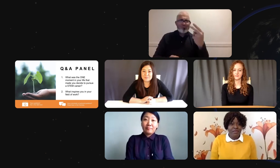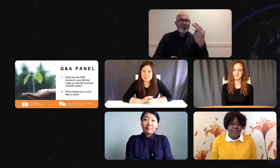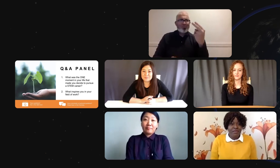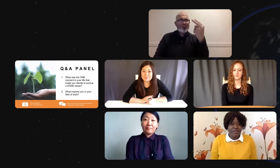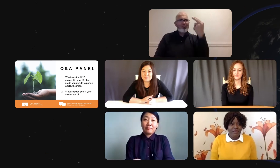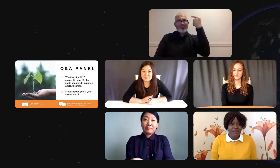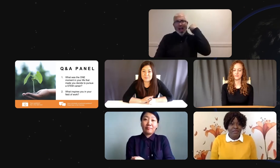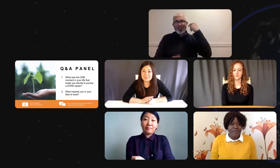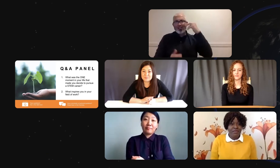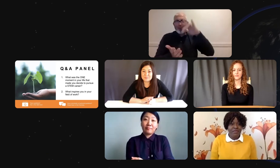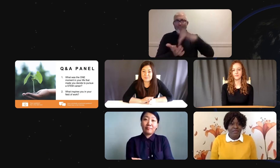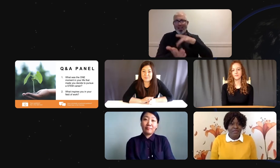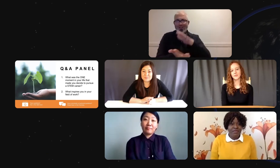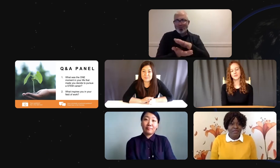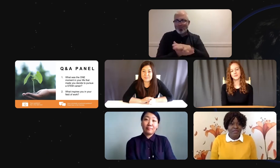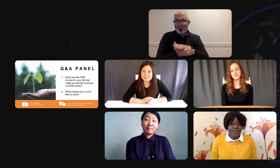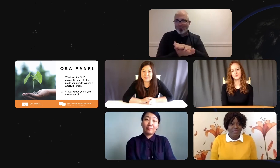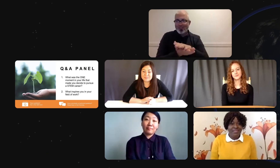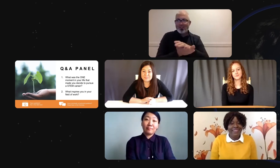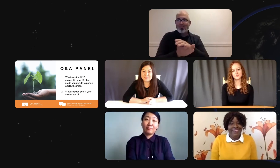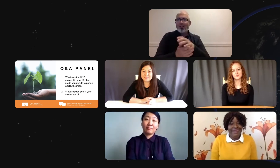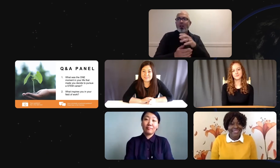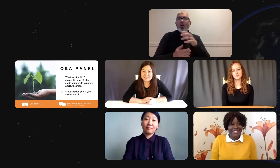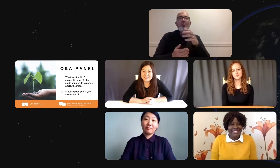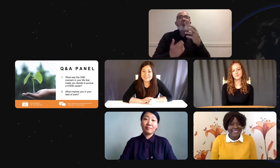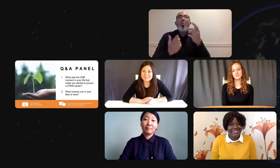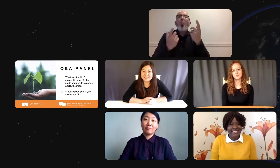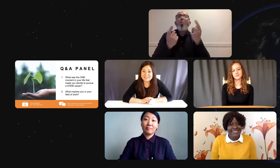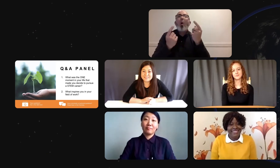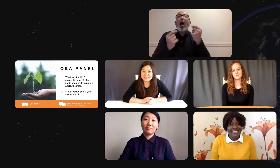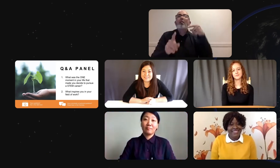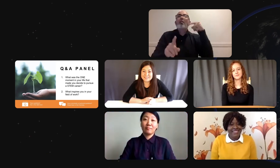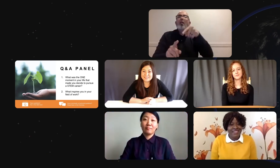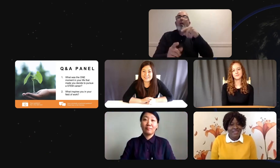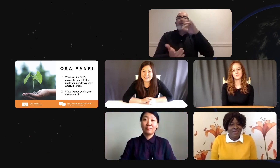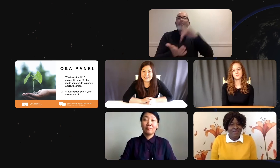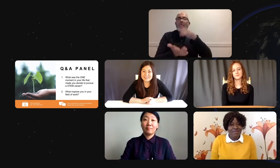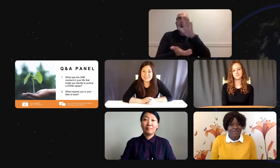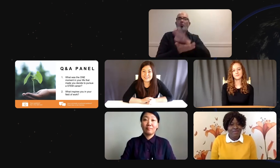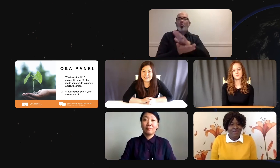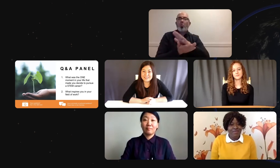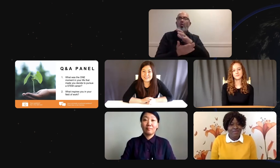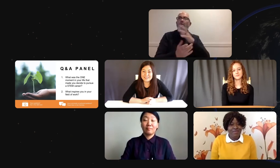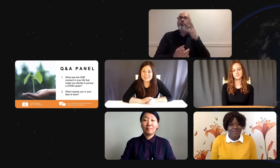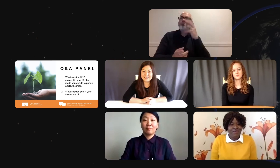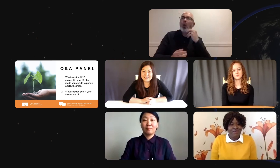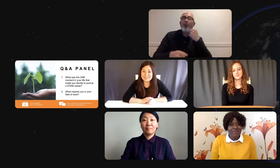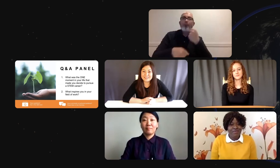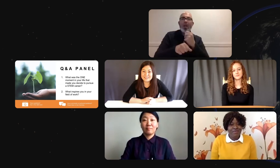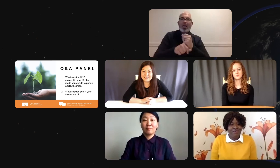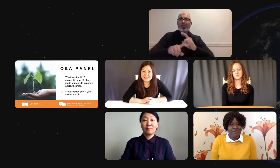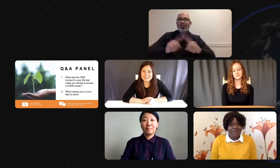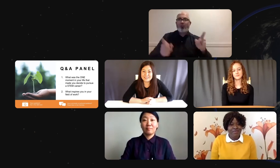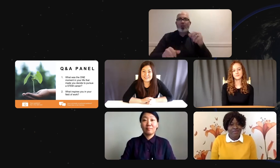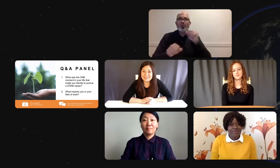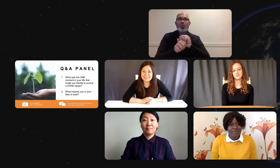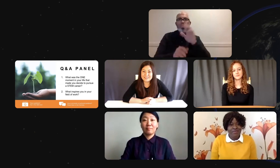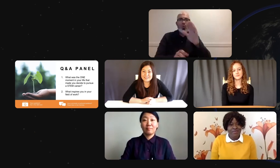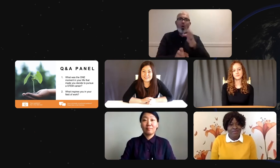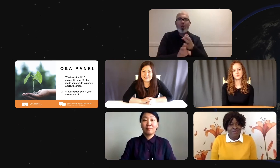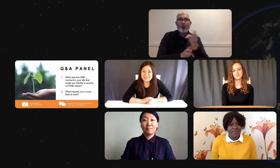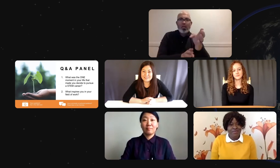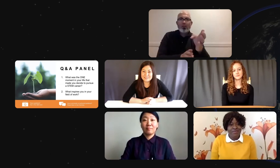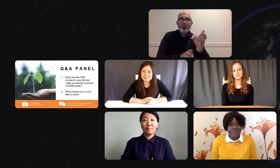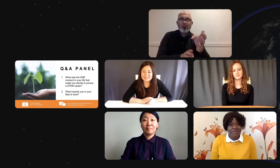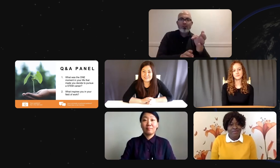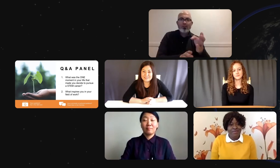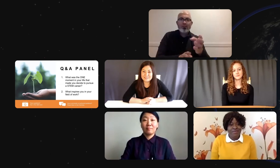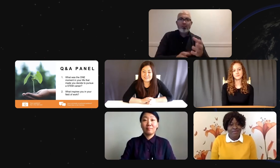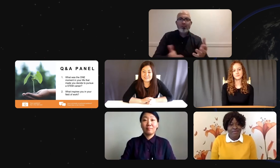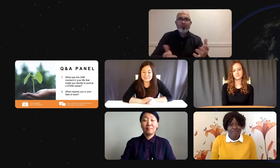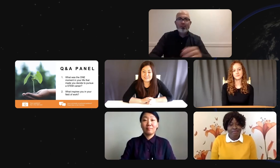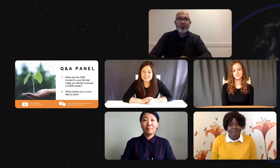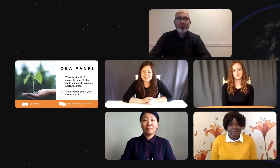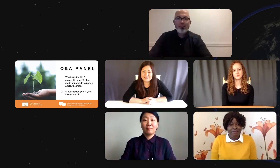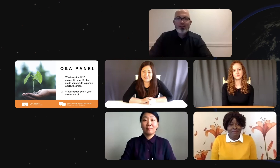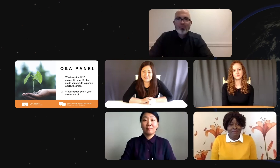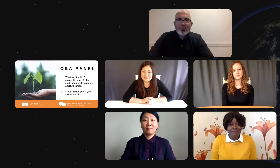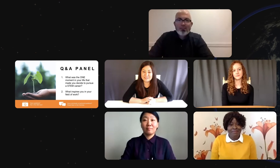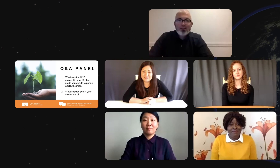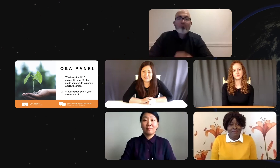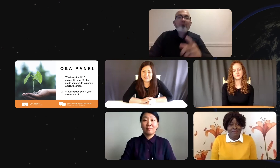If so, when you look back to your middle school, did anyone make a difference to your career